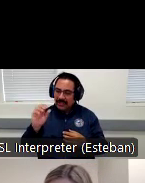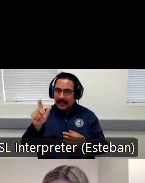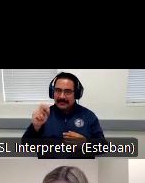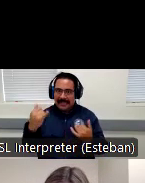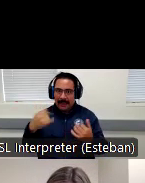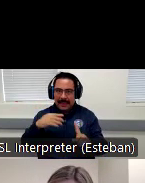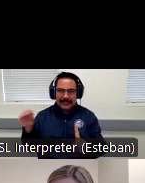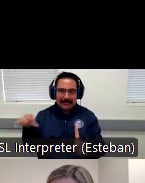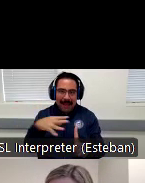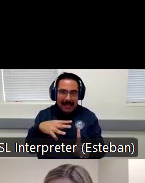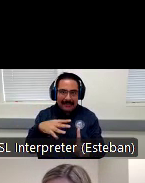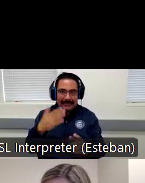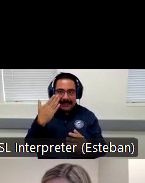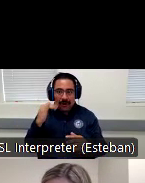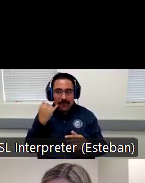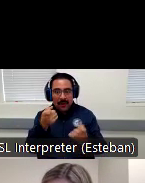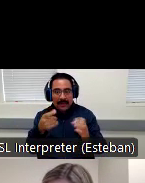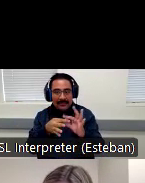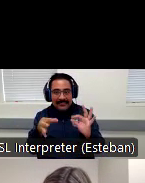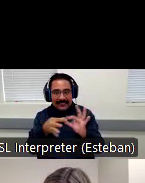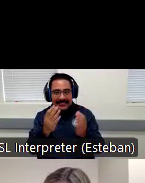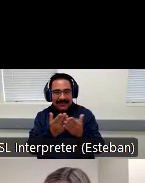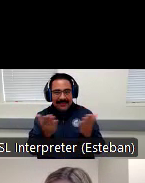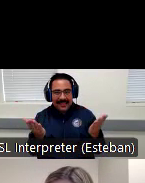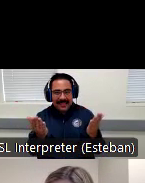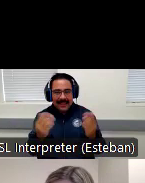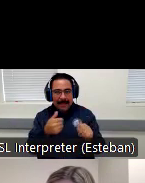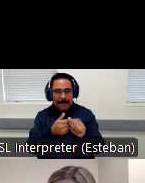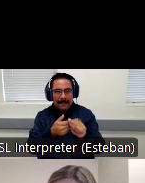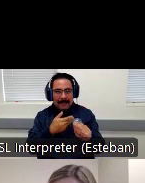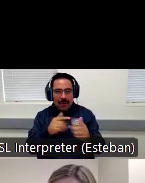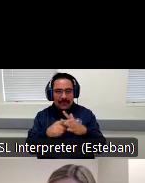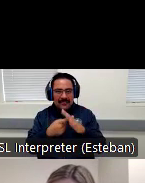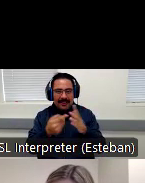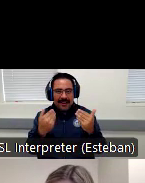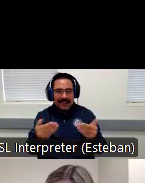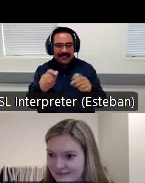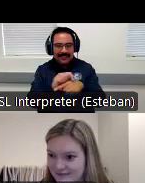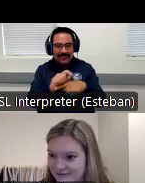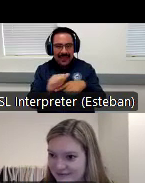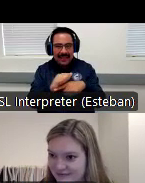to say anything before we get into the training. It would be optional.